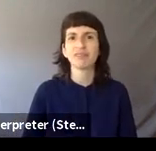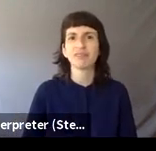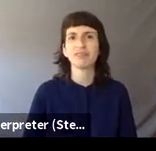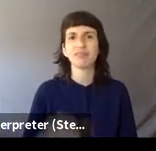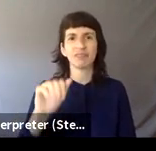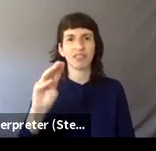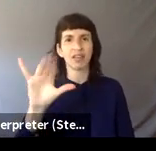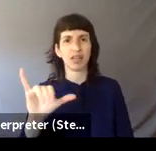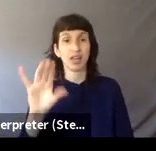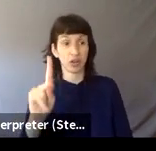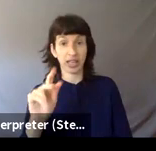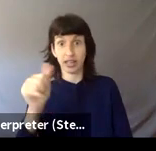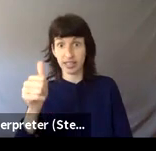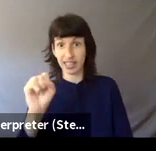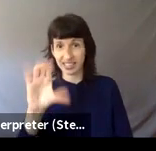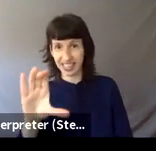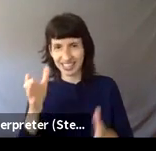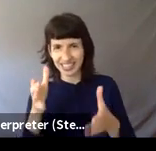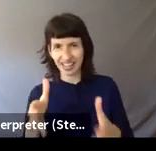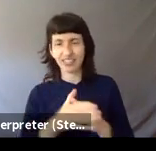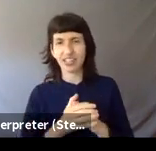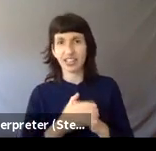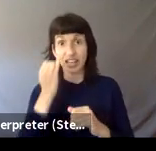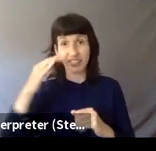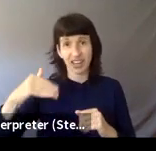Pete: This is great. As we move through these throw days you guys are becoming Zoom experts and everyone, uh, or the engagement is increasing. We're getting a lot of responses here.